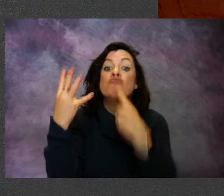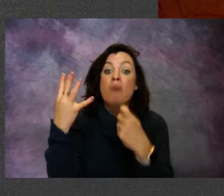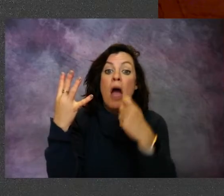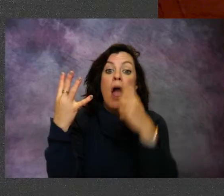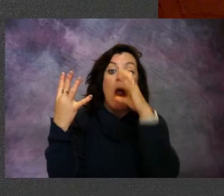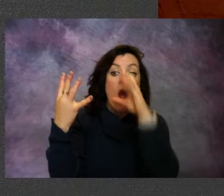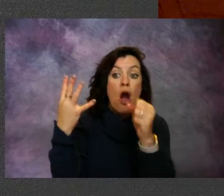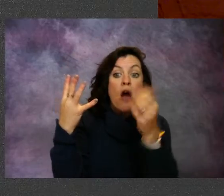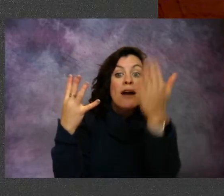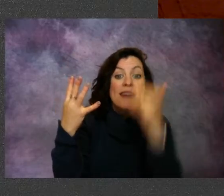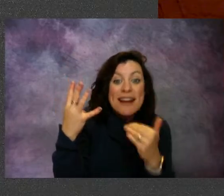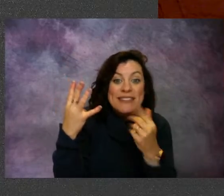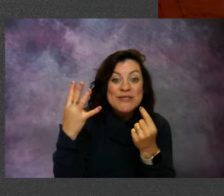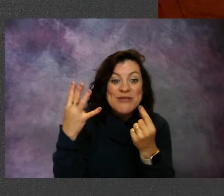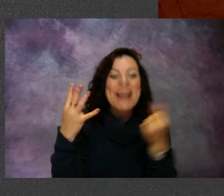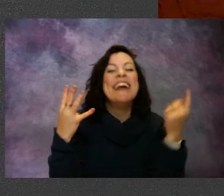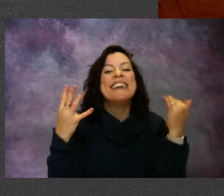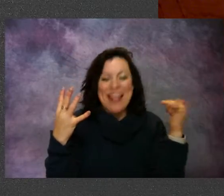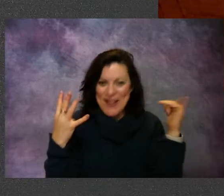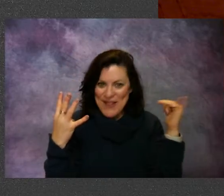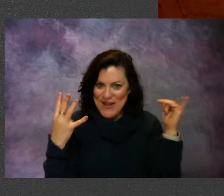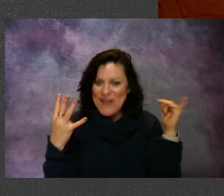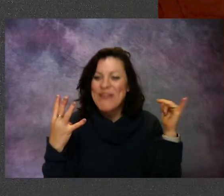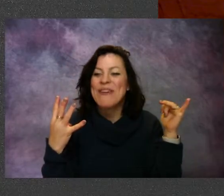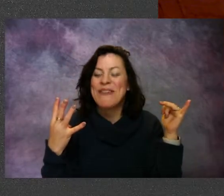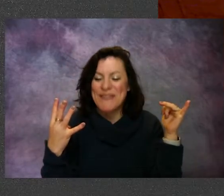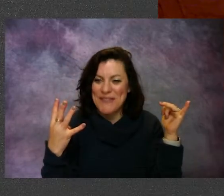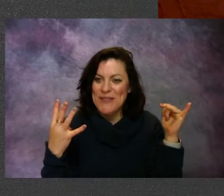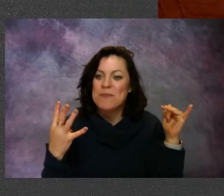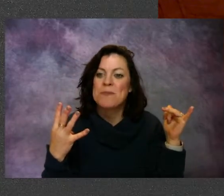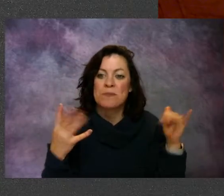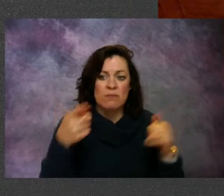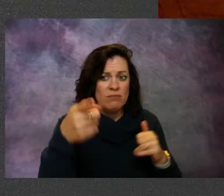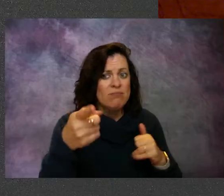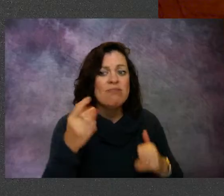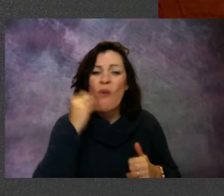Now, if you're gonna do this science experiment at home, you'll might want to put something underneath